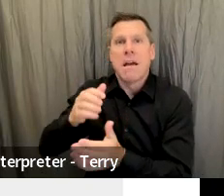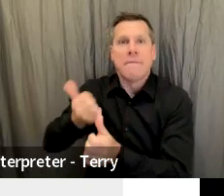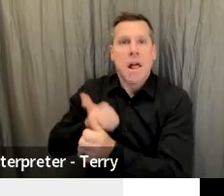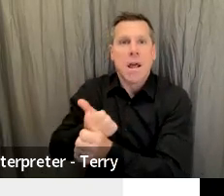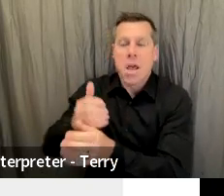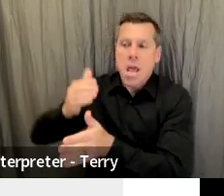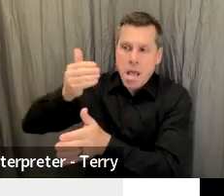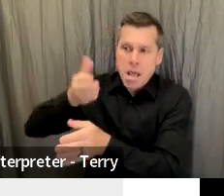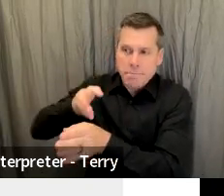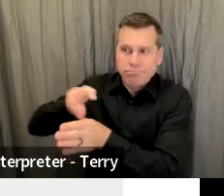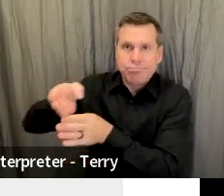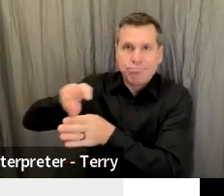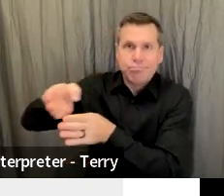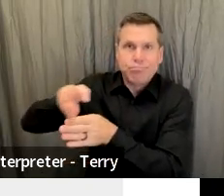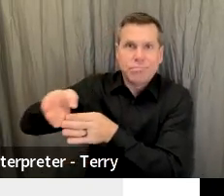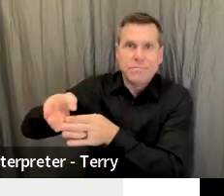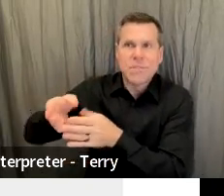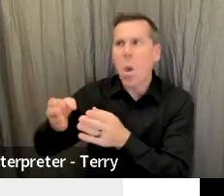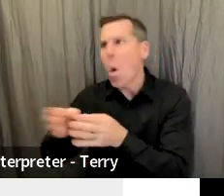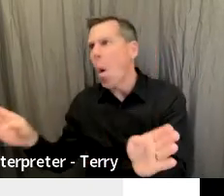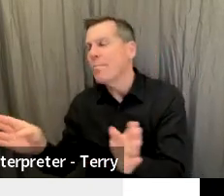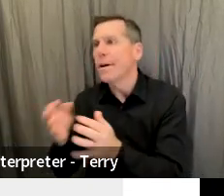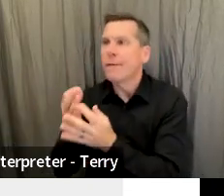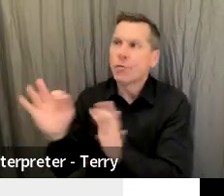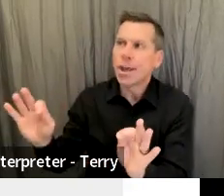think about if you're going to be creating a course in this way.